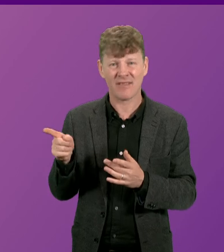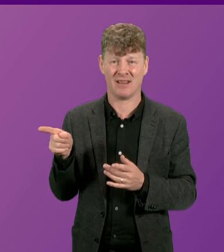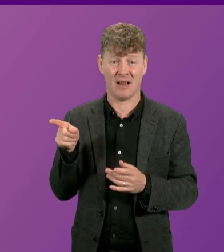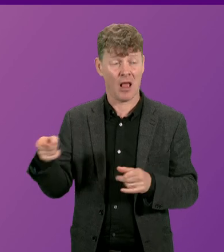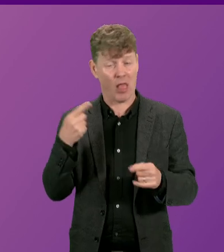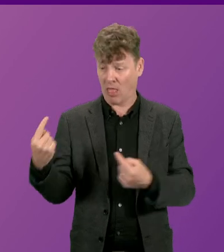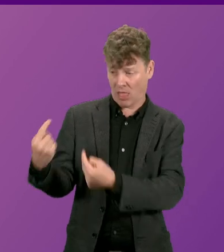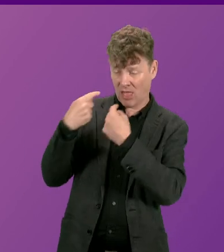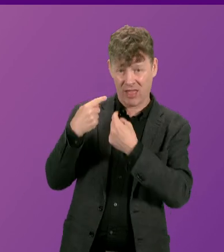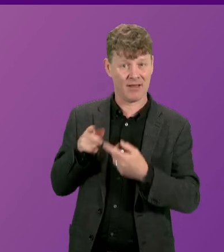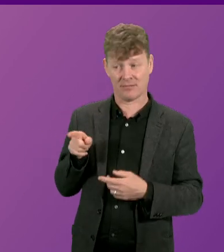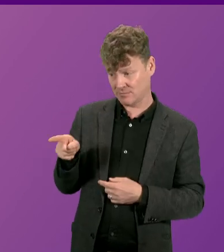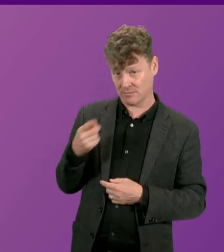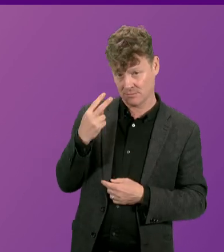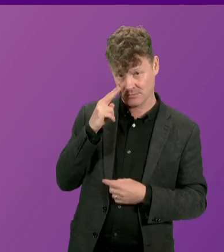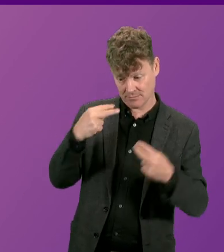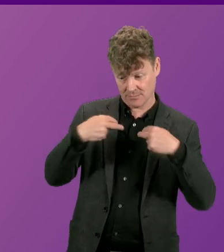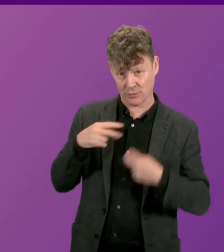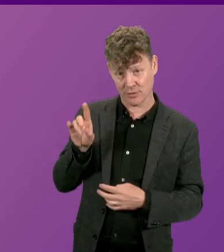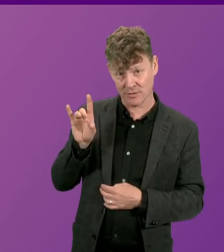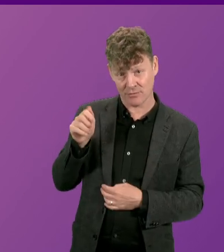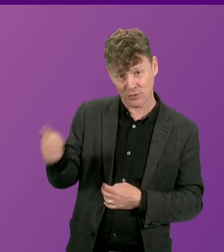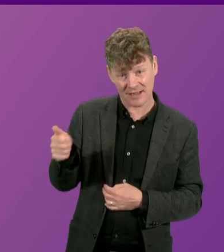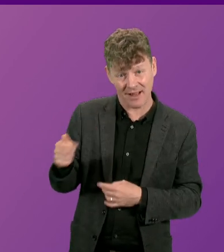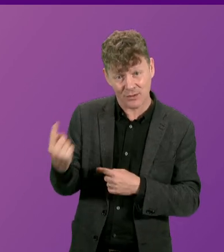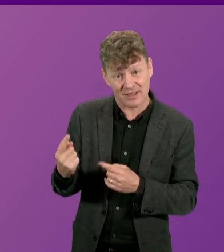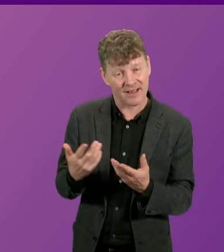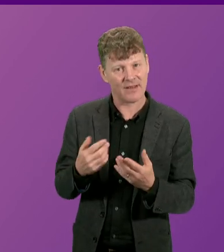stand on with that question. We have a clear strategy on renewables, and we